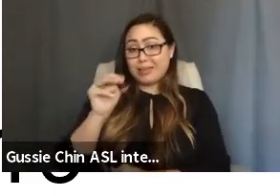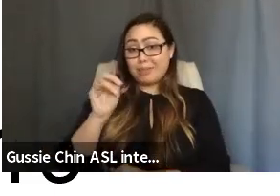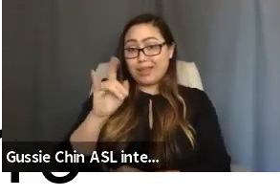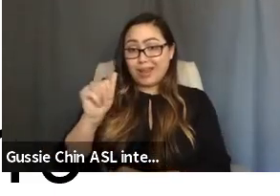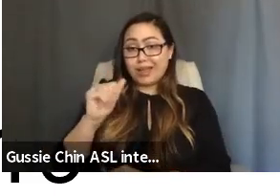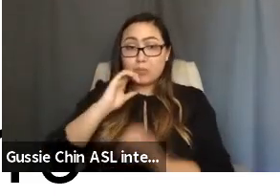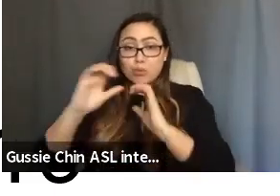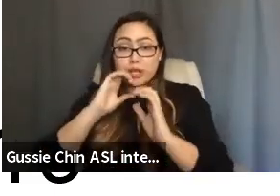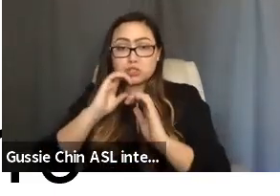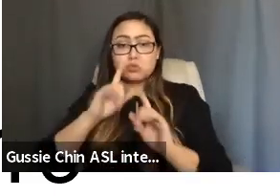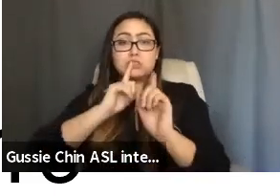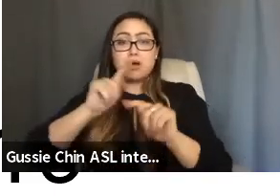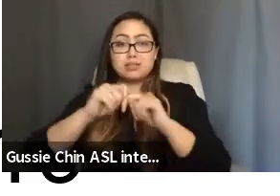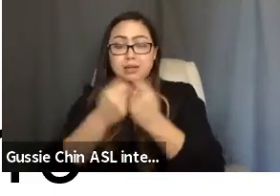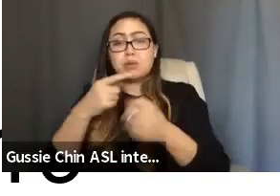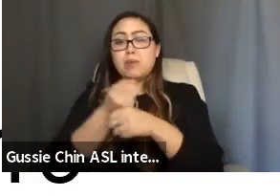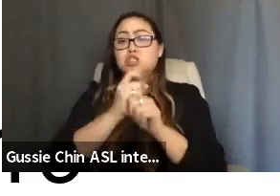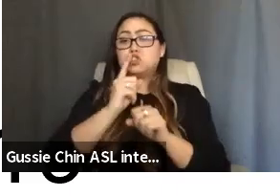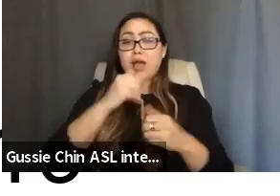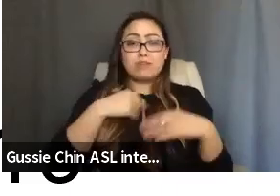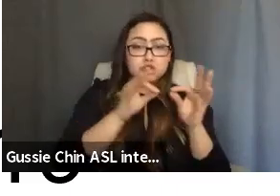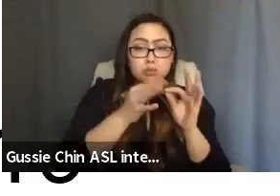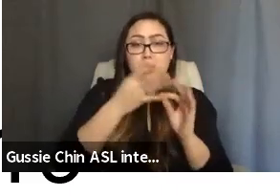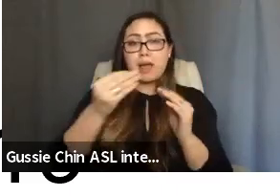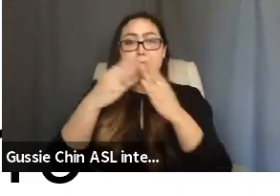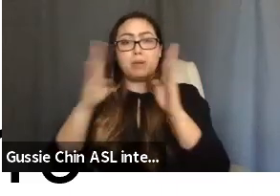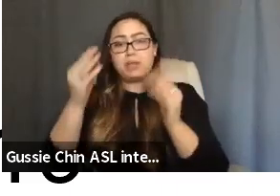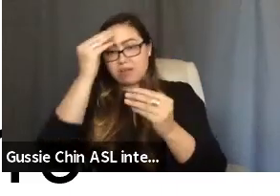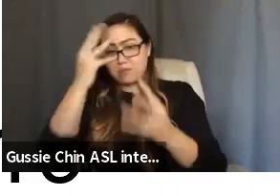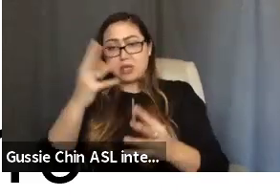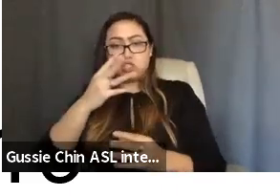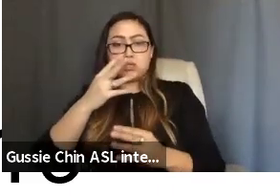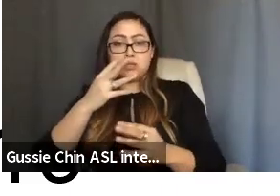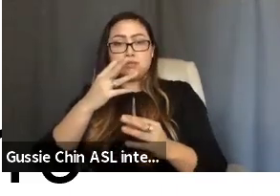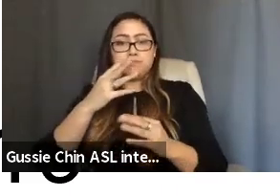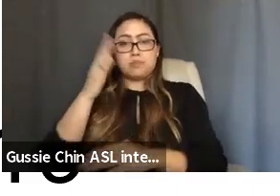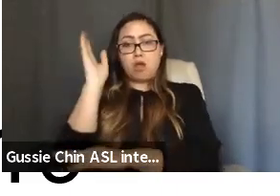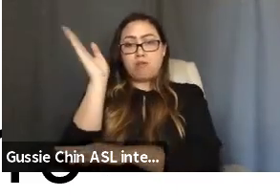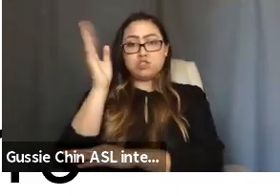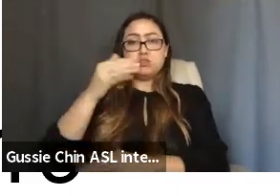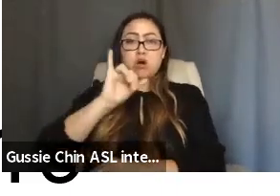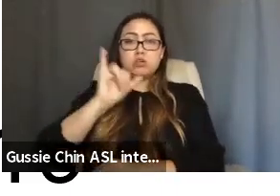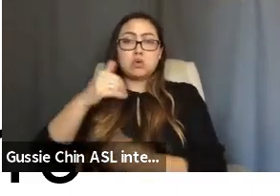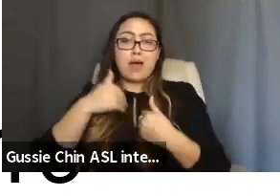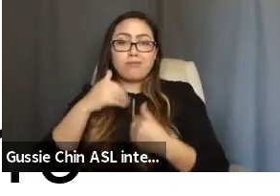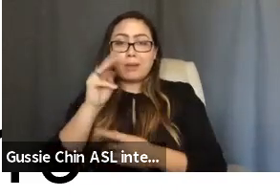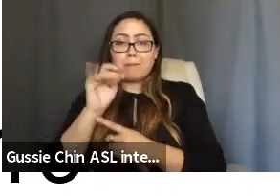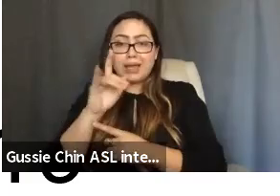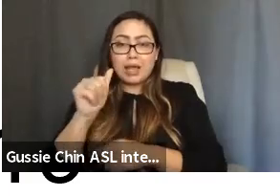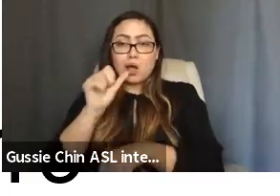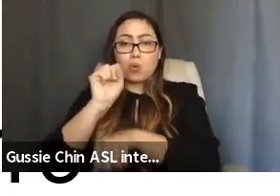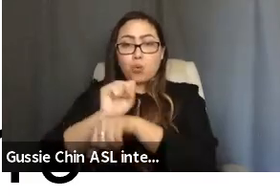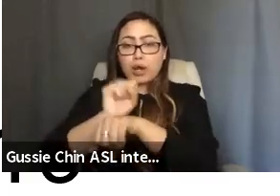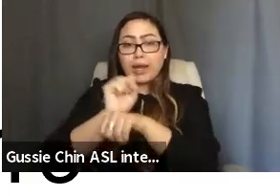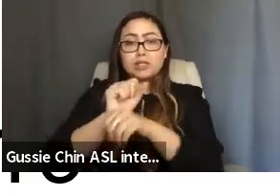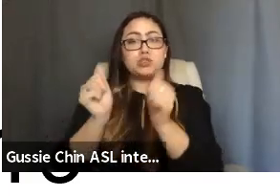we have accessible and effective communication going out to as far as a reach in our Colorado